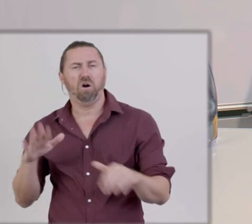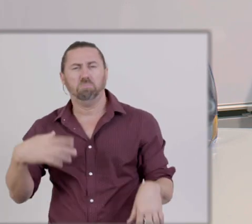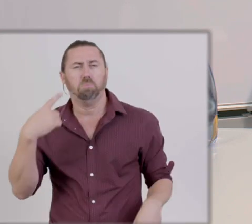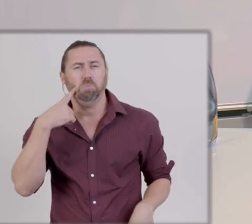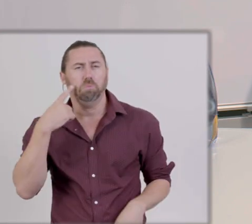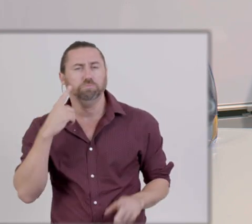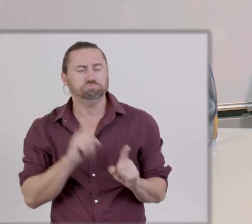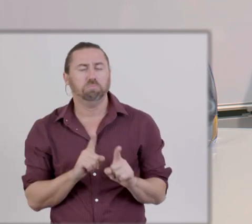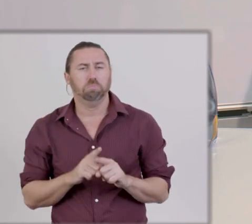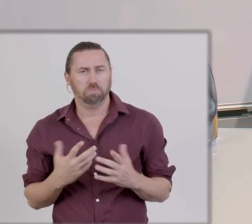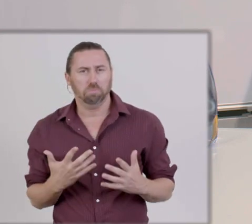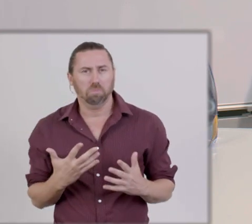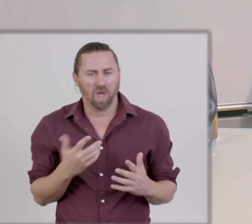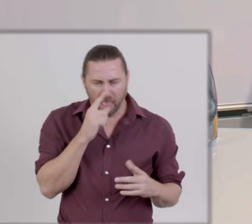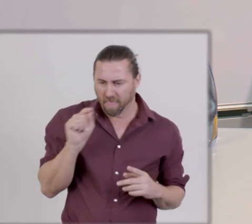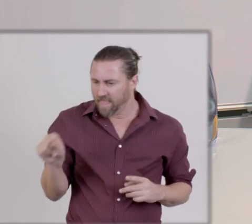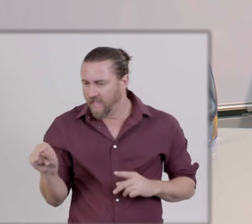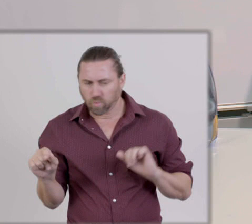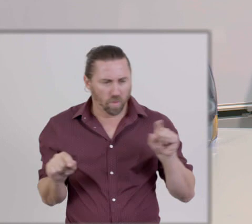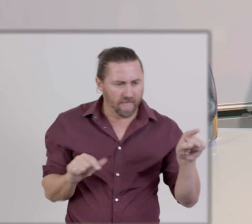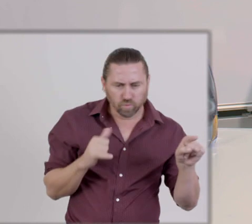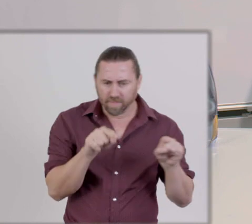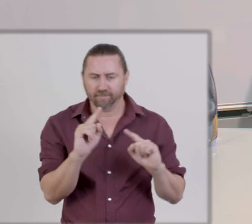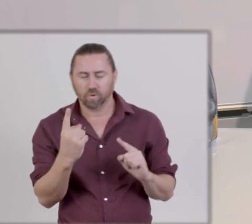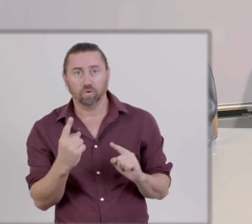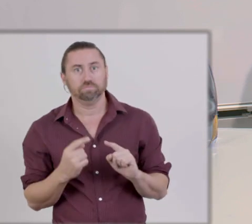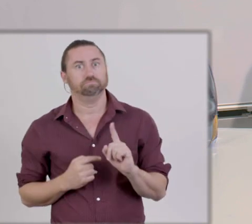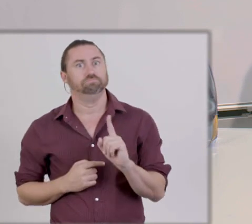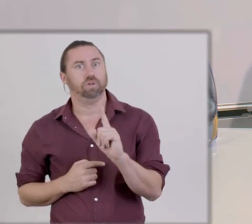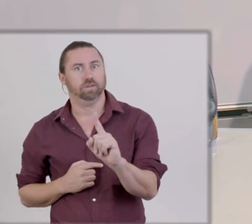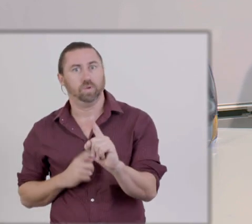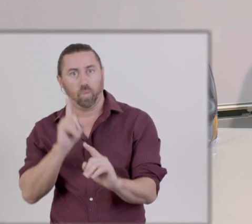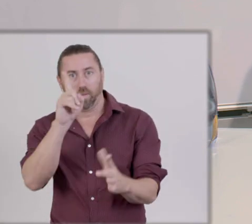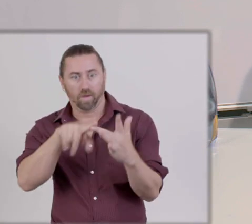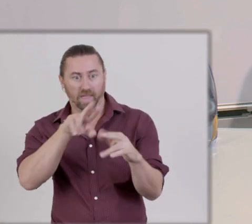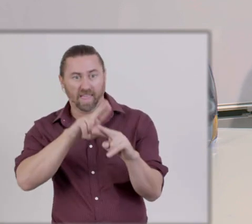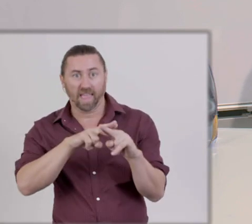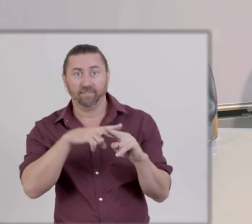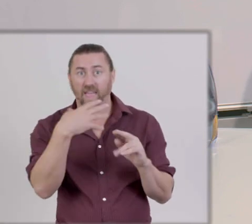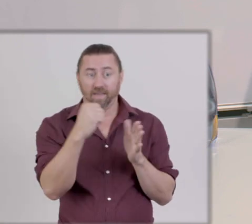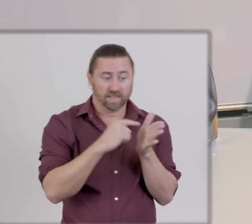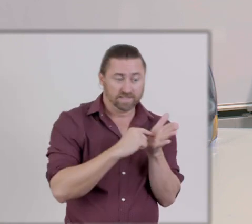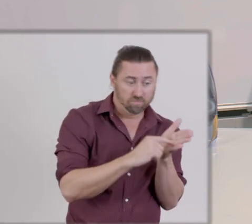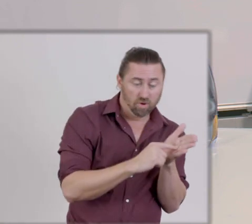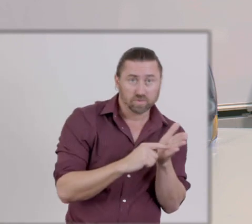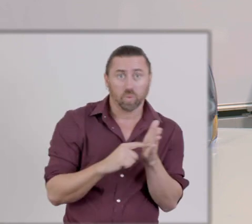The order in which we operate does not matter. But things are different when we look at subtraction and division.